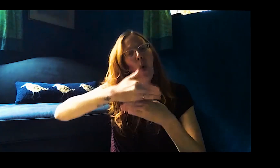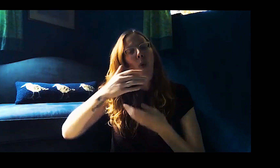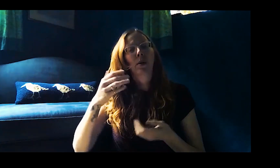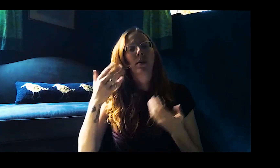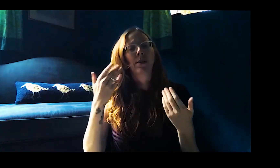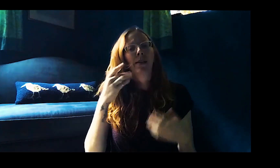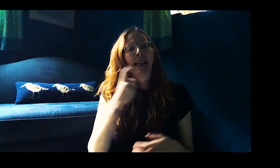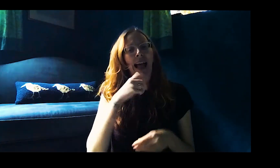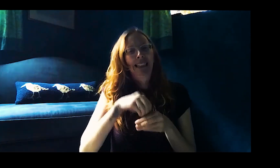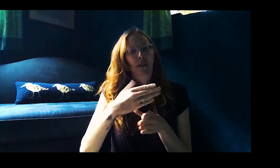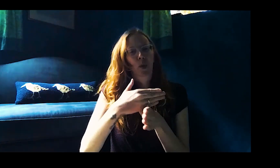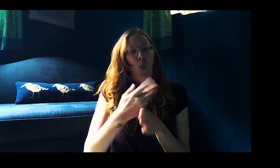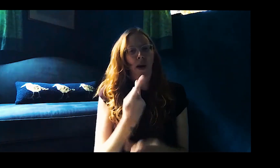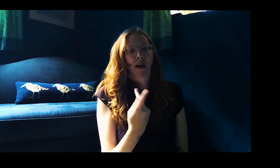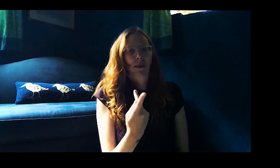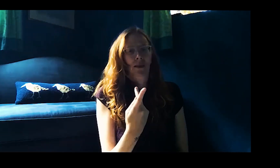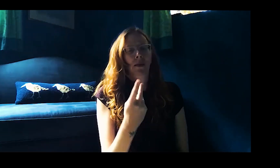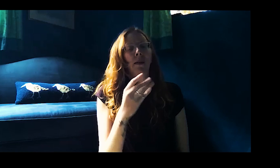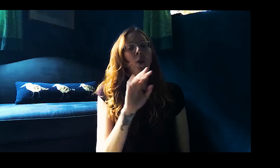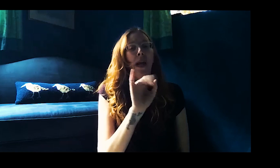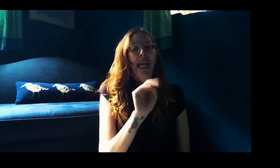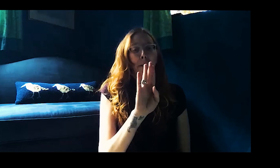about how we're twins, and we've always wanted to collaborate on a project. So that's why we